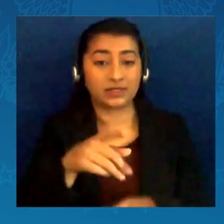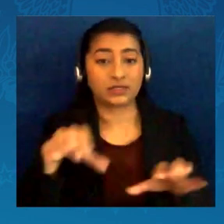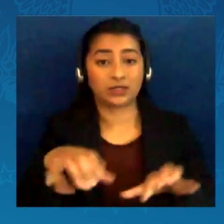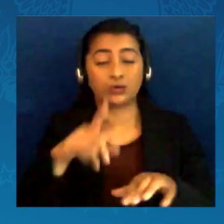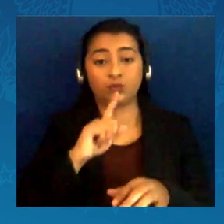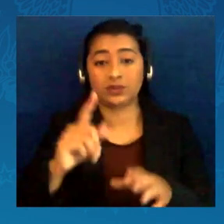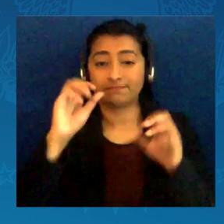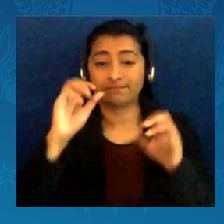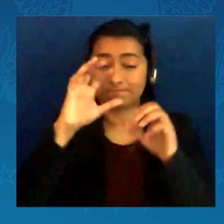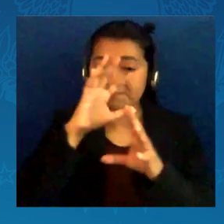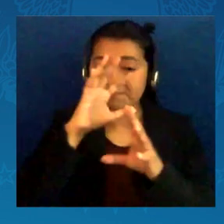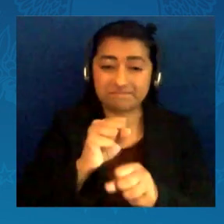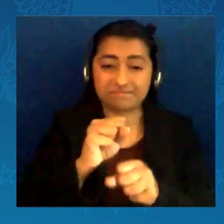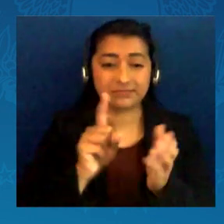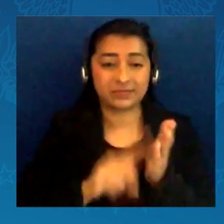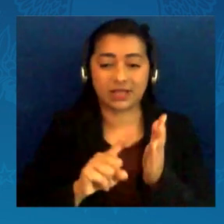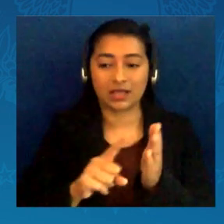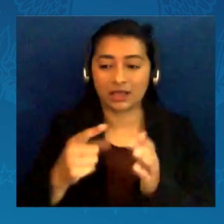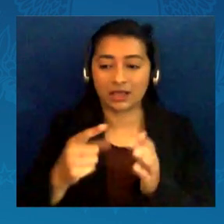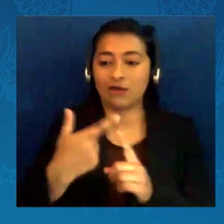asking the question why you should take a look at that.